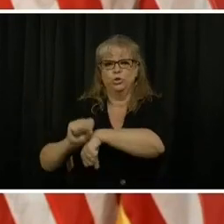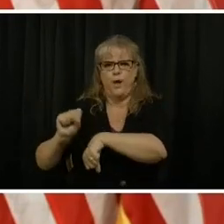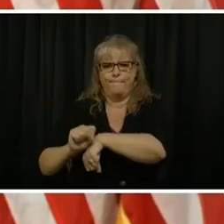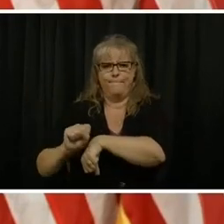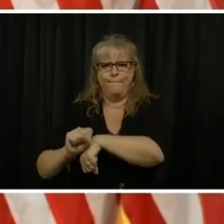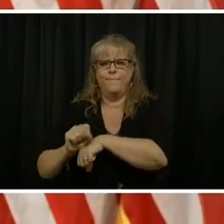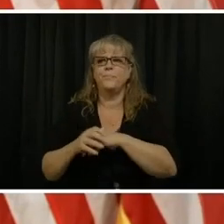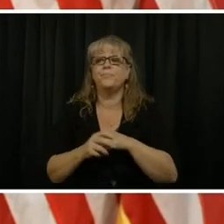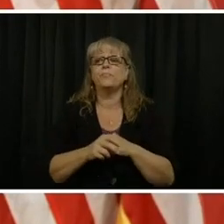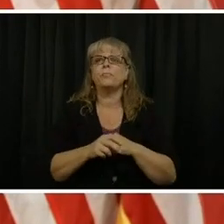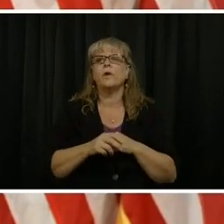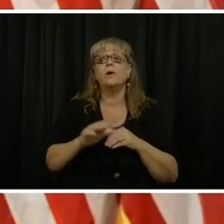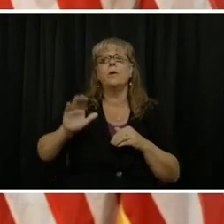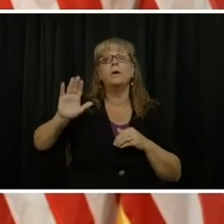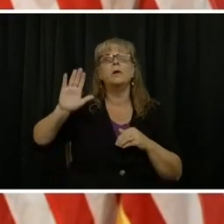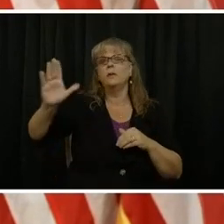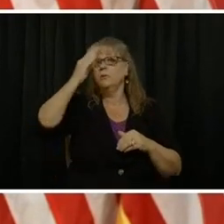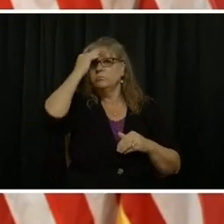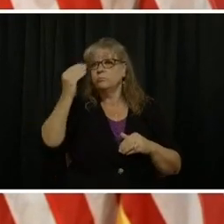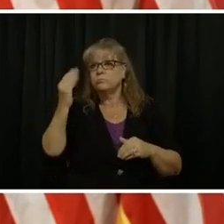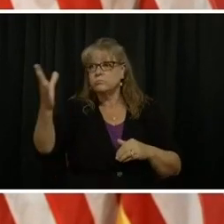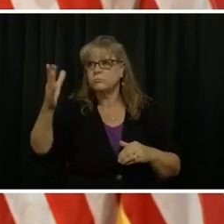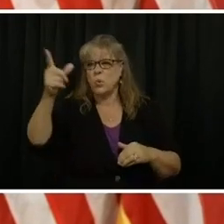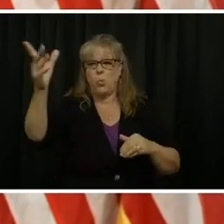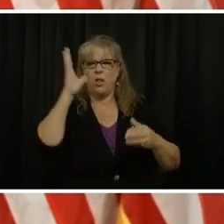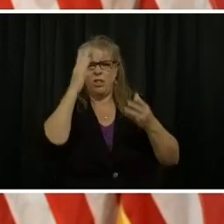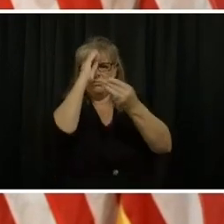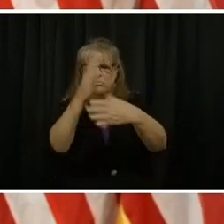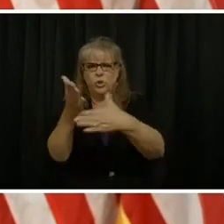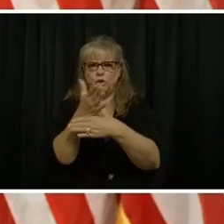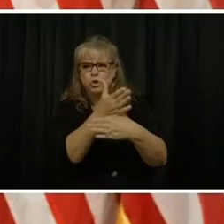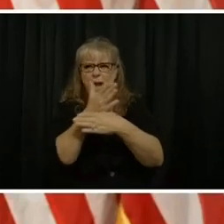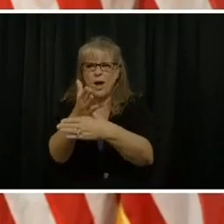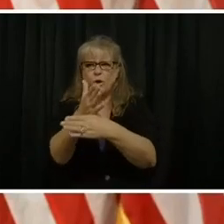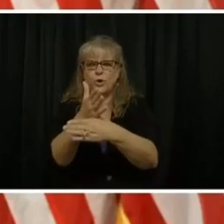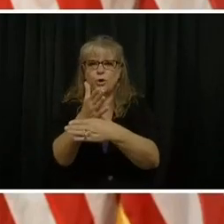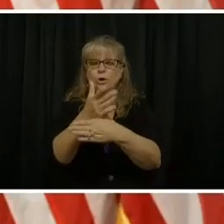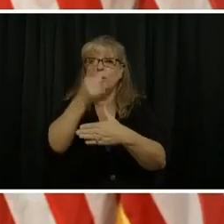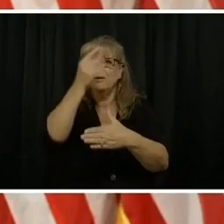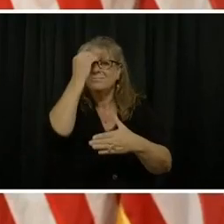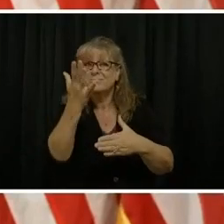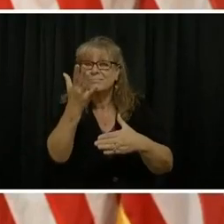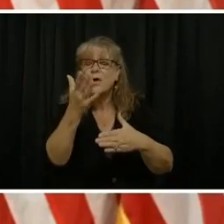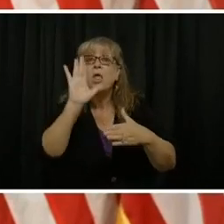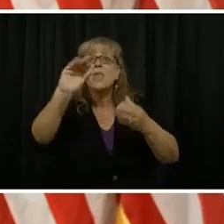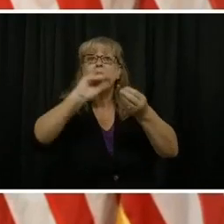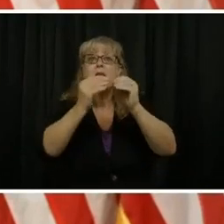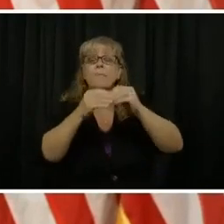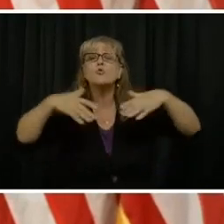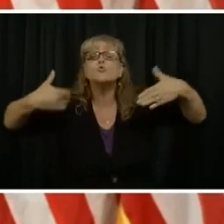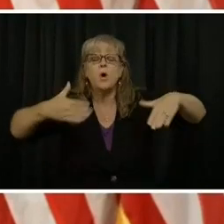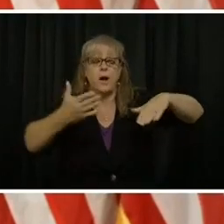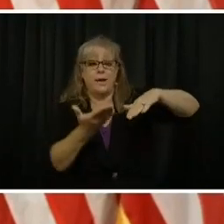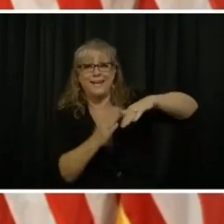SHE WILL GIVE YOU AN UPDATE. THE MODELING THAT THE DOCTOR